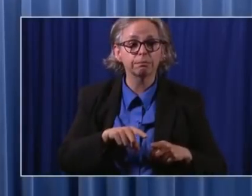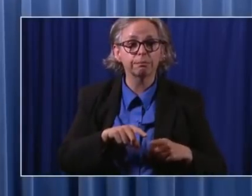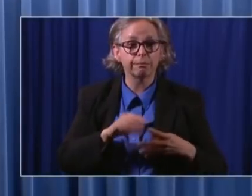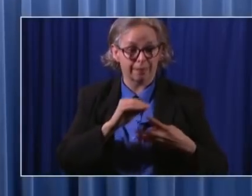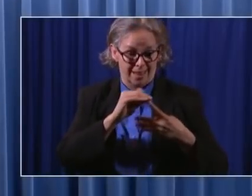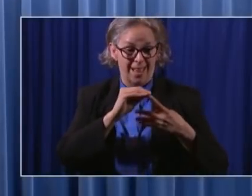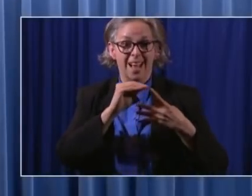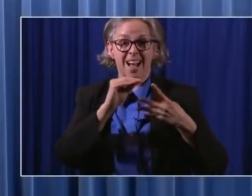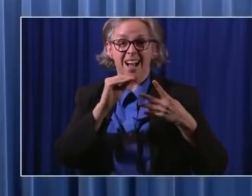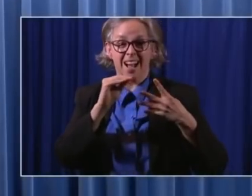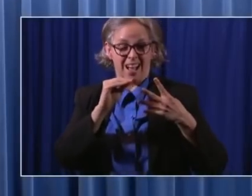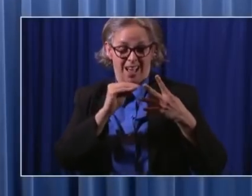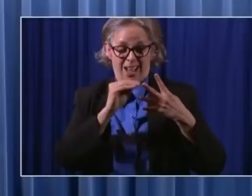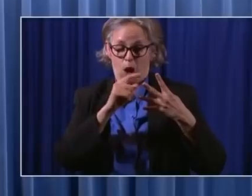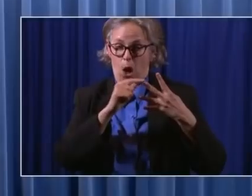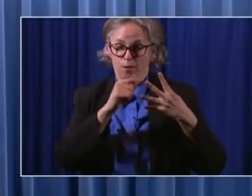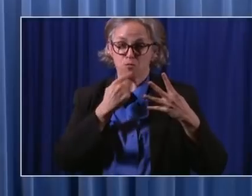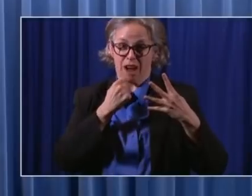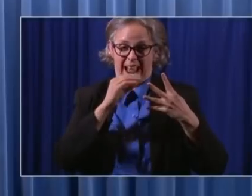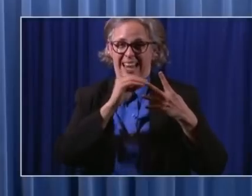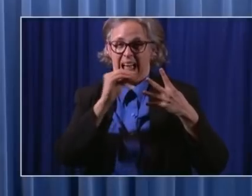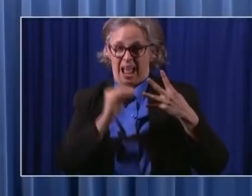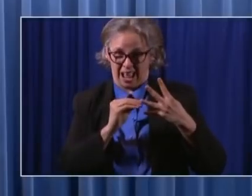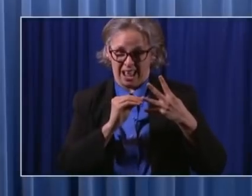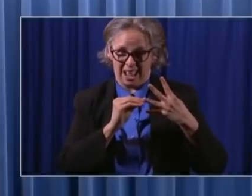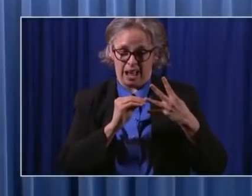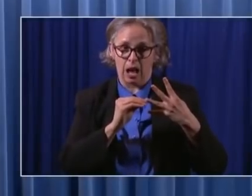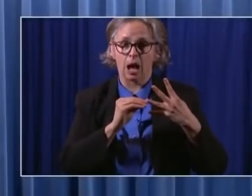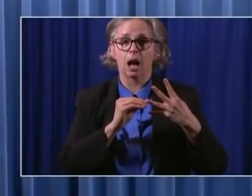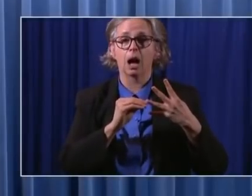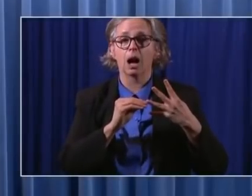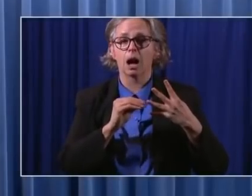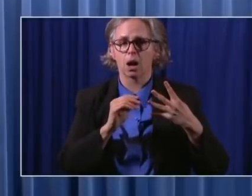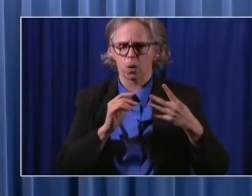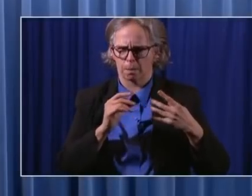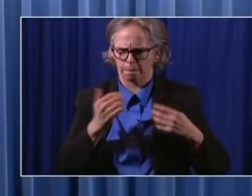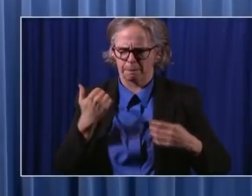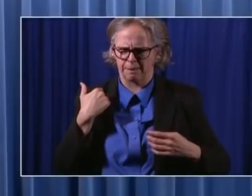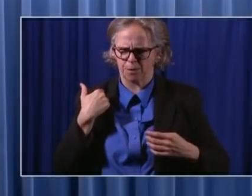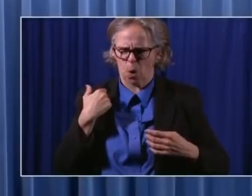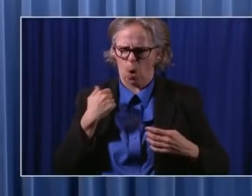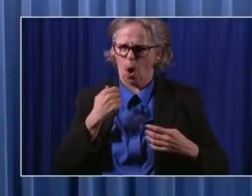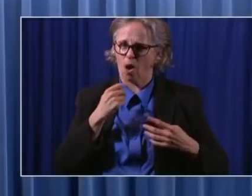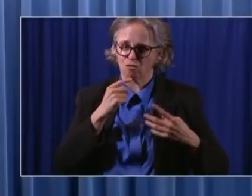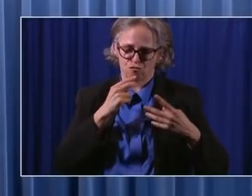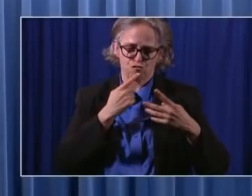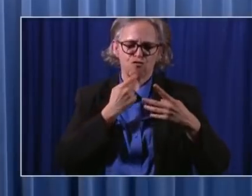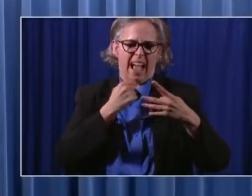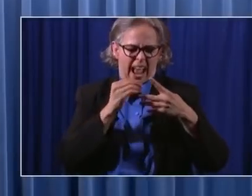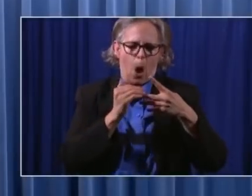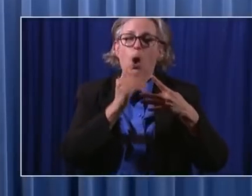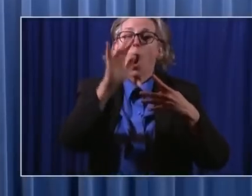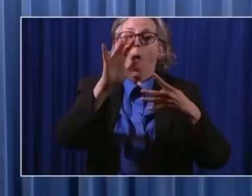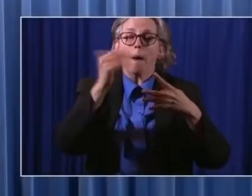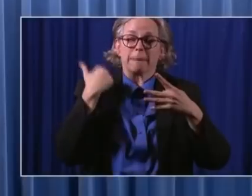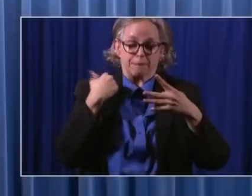AWARE OF SOCIAL DISTANCING. WHAT WE REALLY HAVE SEEN, THE LEVEL GOING UP, THE LEVEL MAY